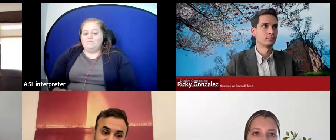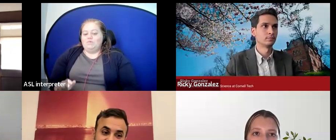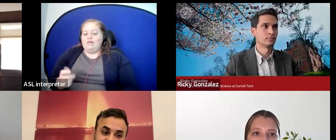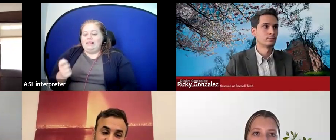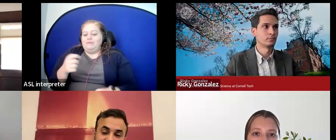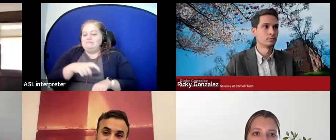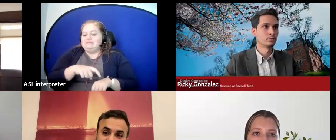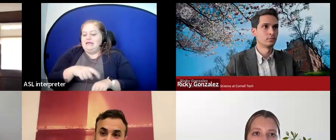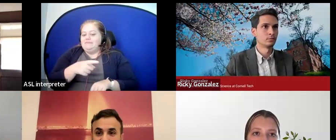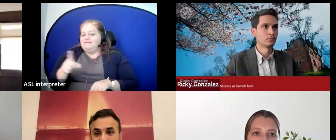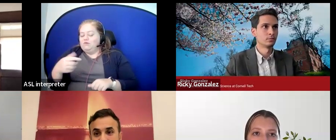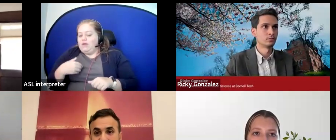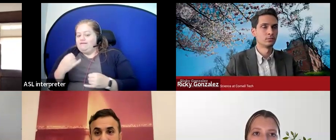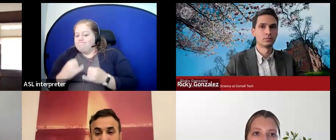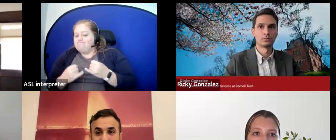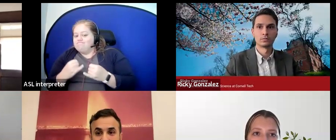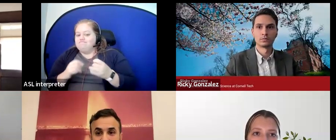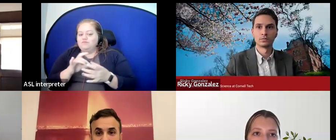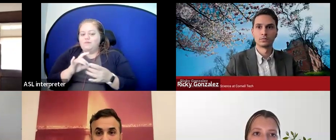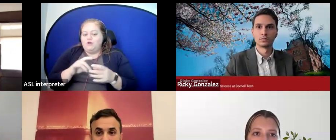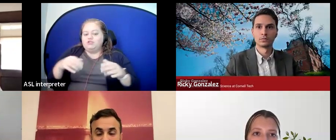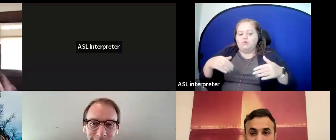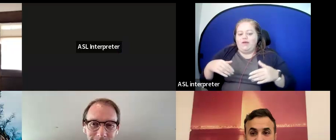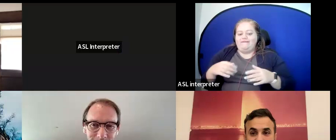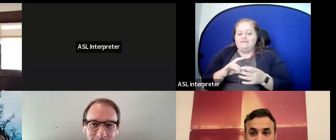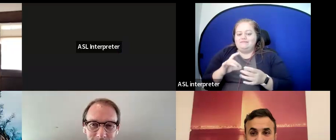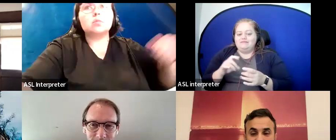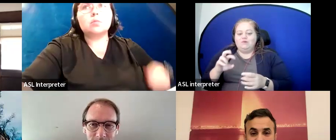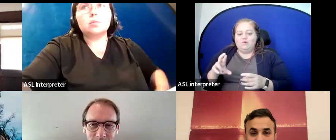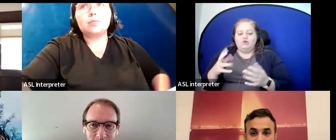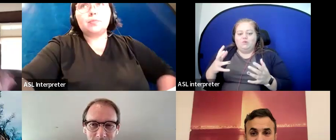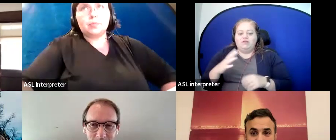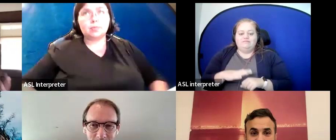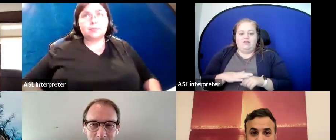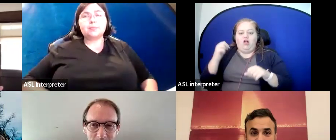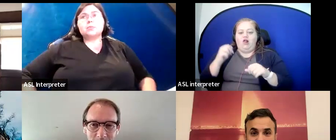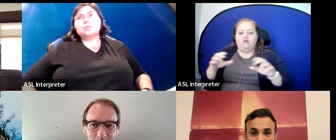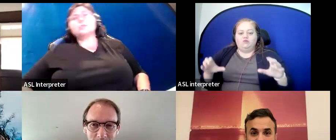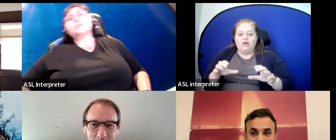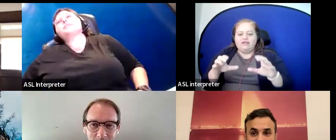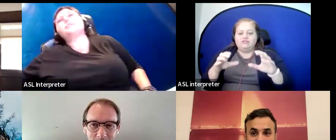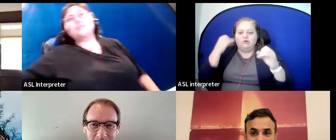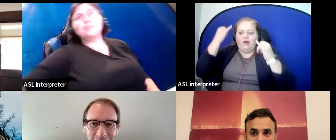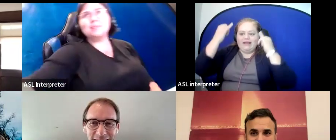if you have some closing remarks that you haven't covered yet or call to action. Give us homework.